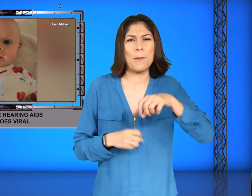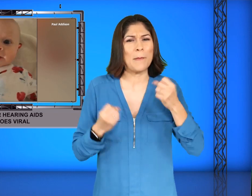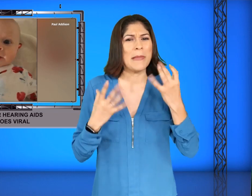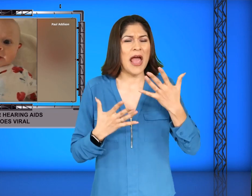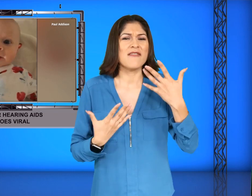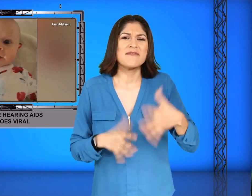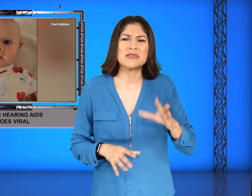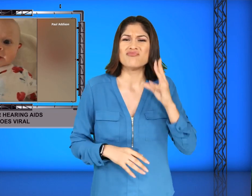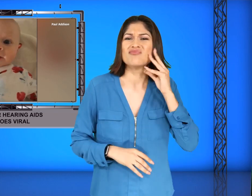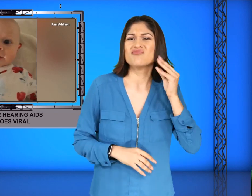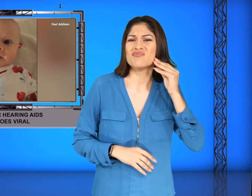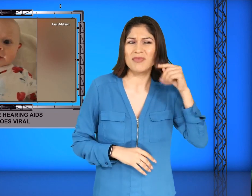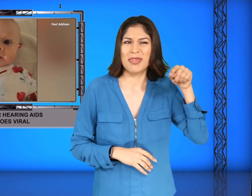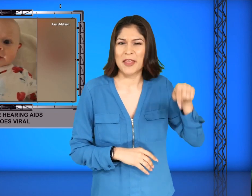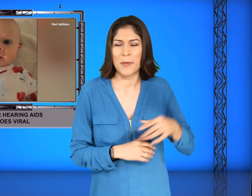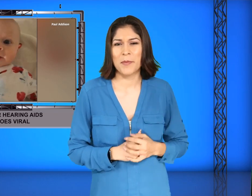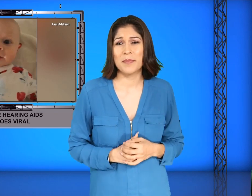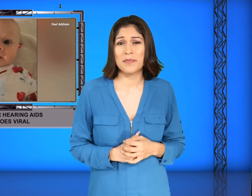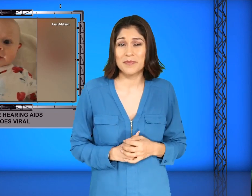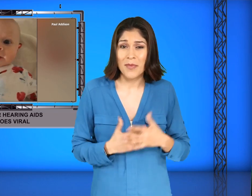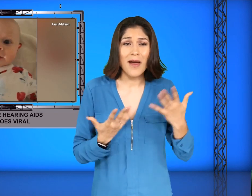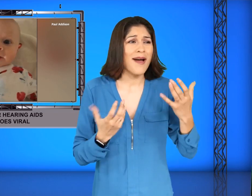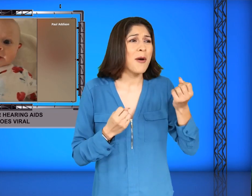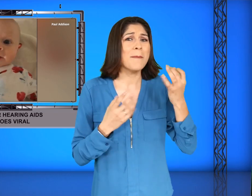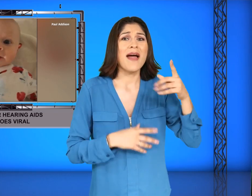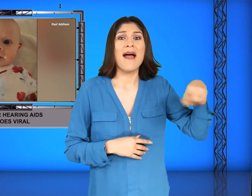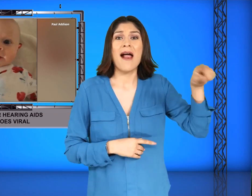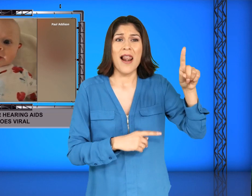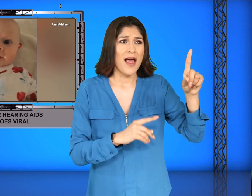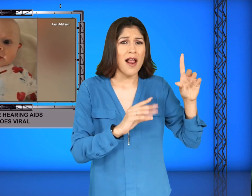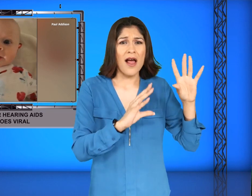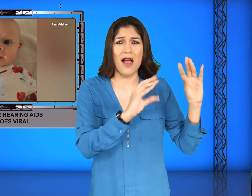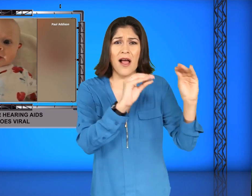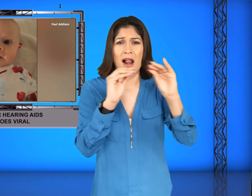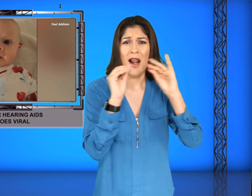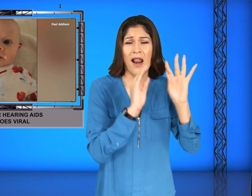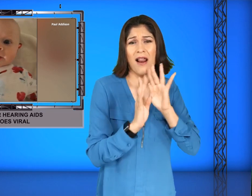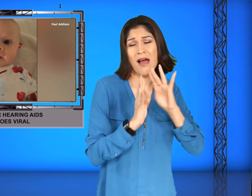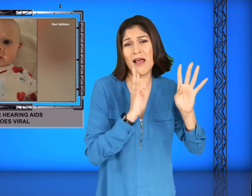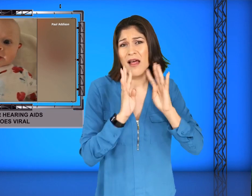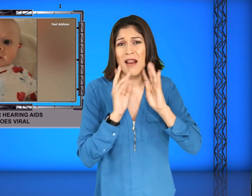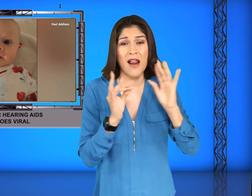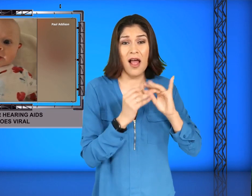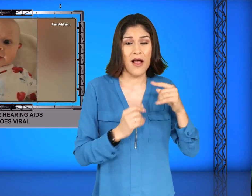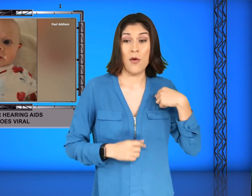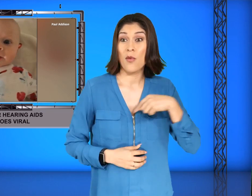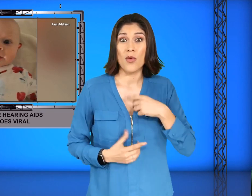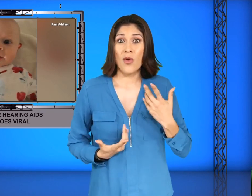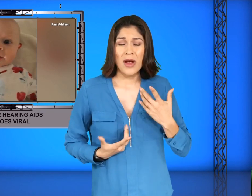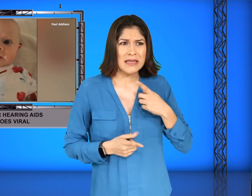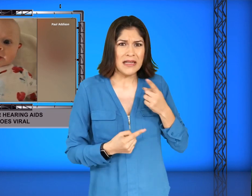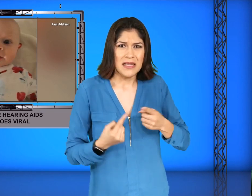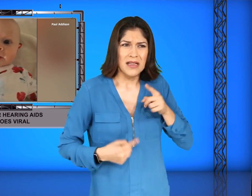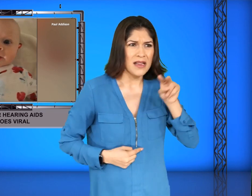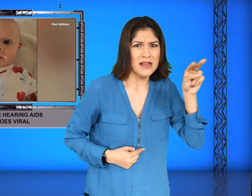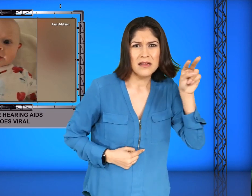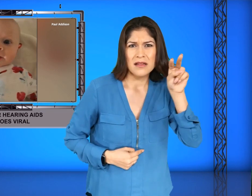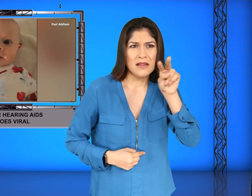Many of us know and have experienced this. Everybody's excited and talking across the room to different people and we try to catch